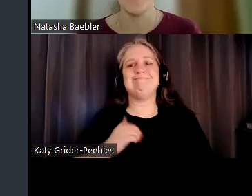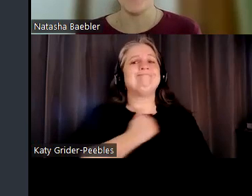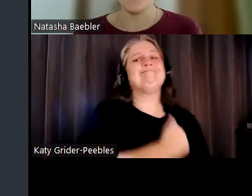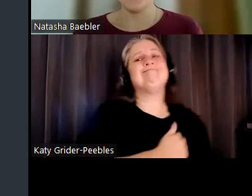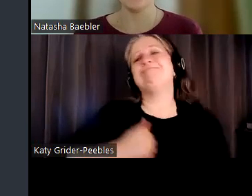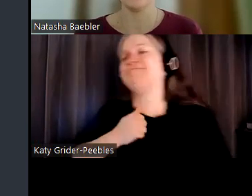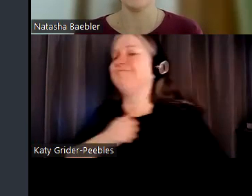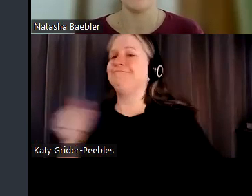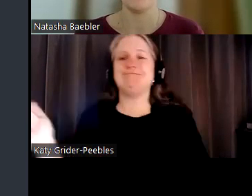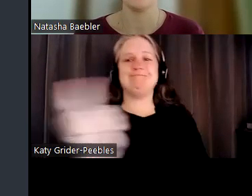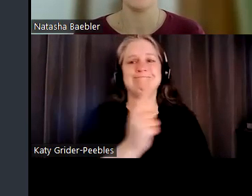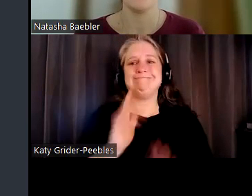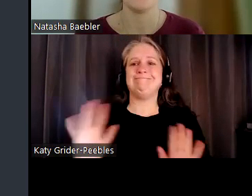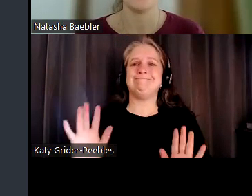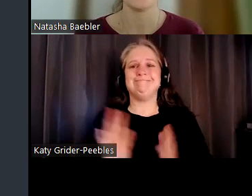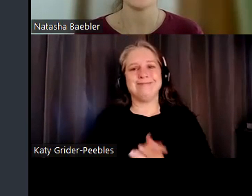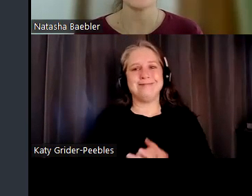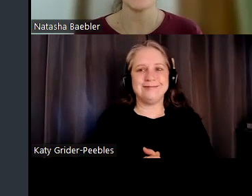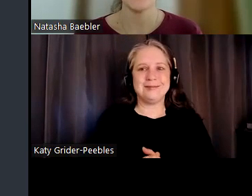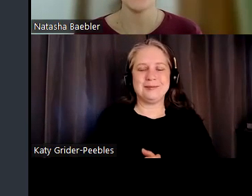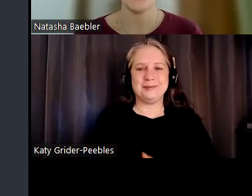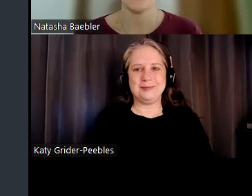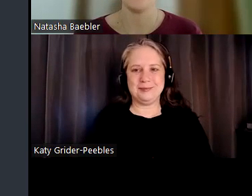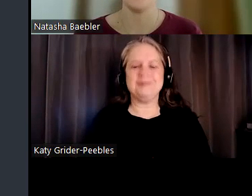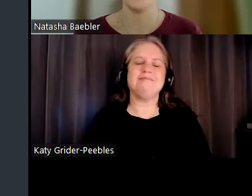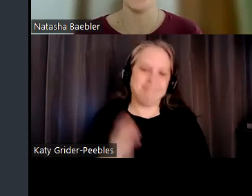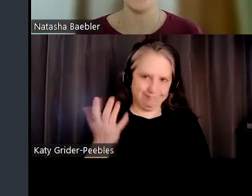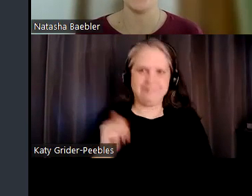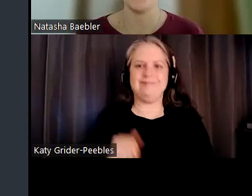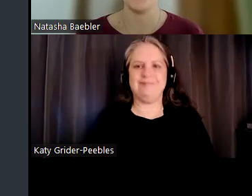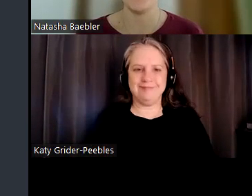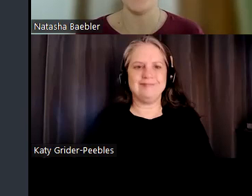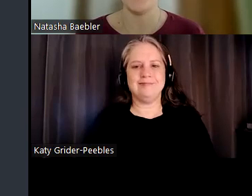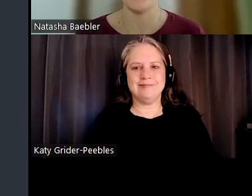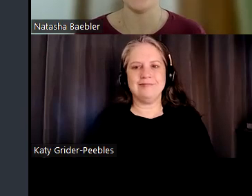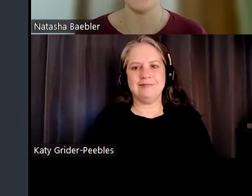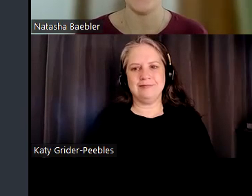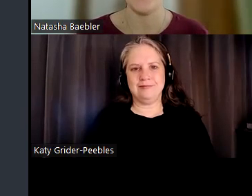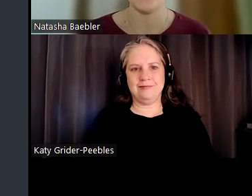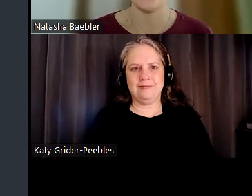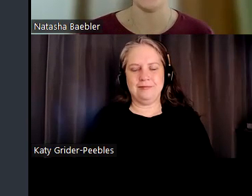Natasha: Okay, for the ASL